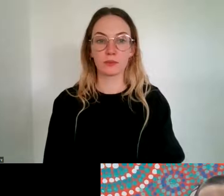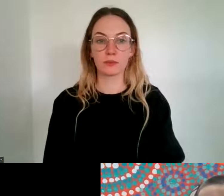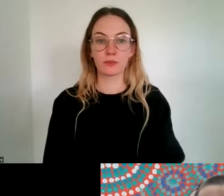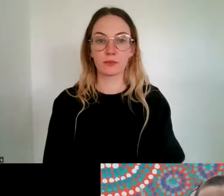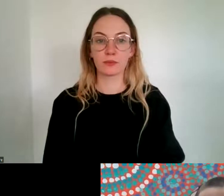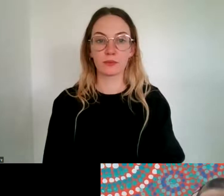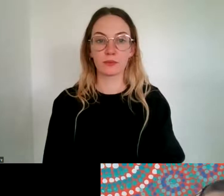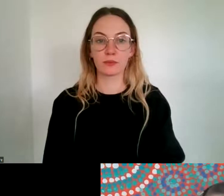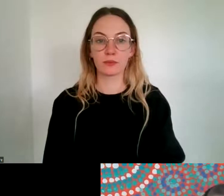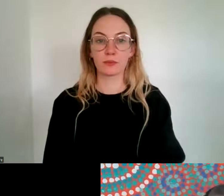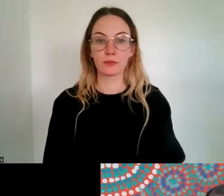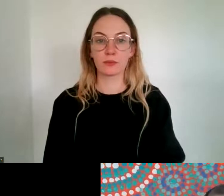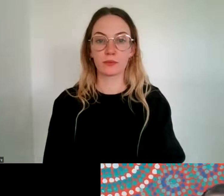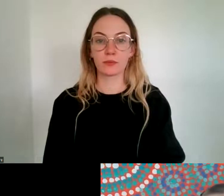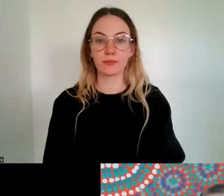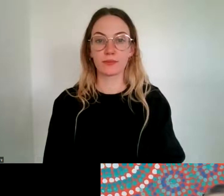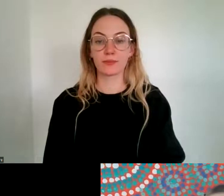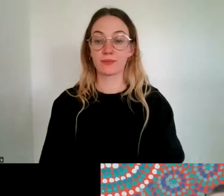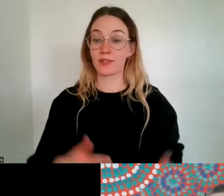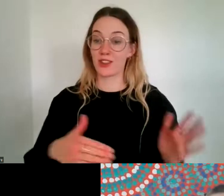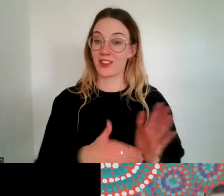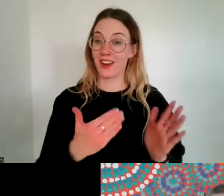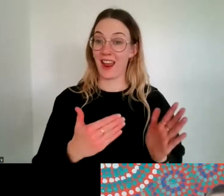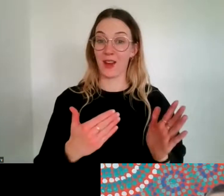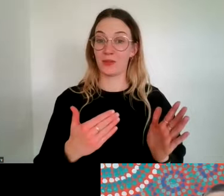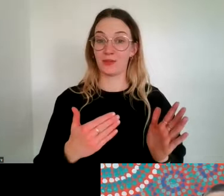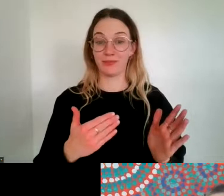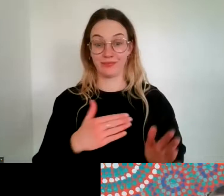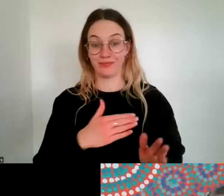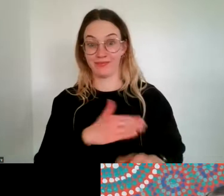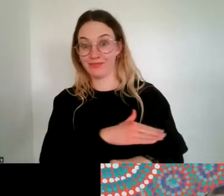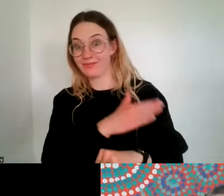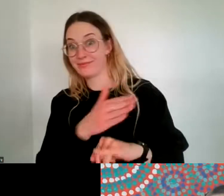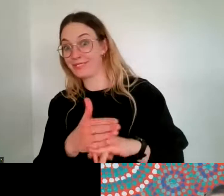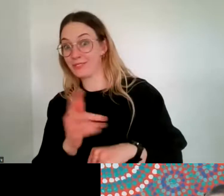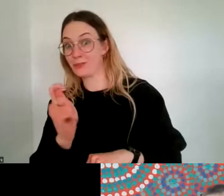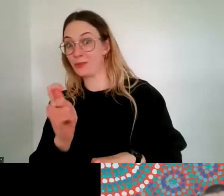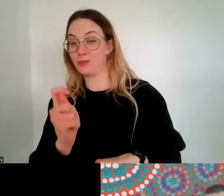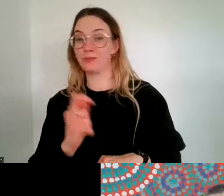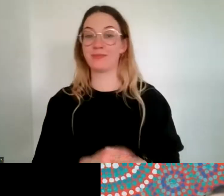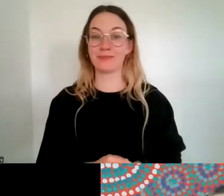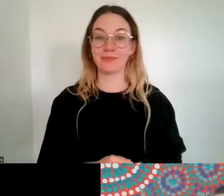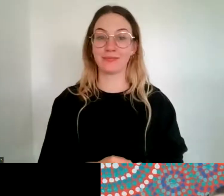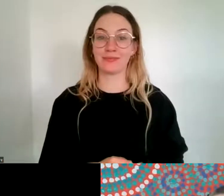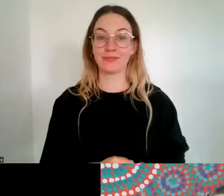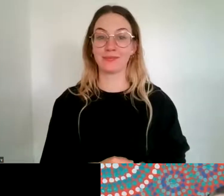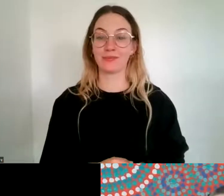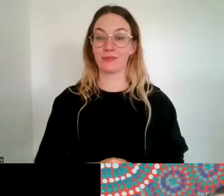We have reached the point in our webinar today where we're going to answer some questions.